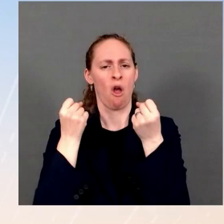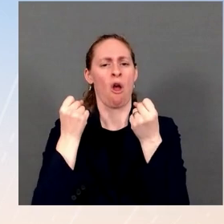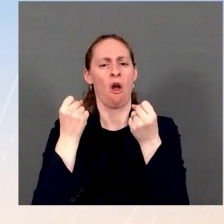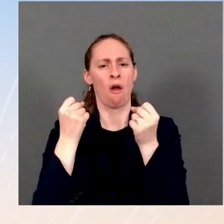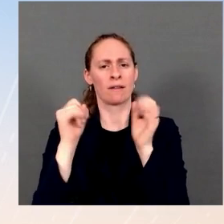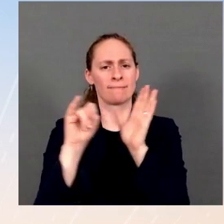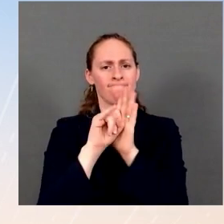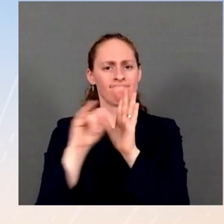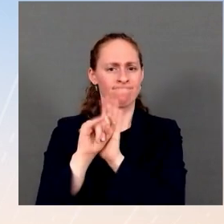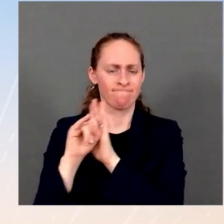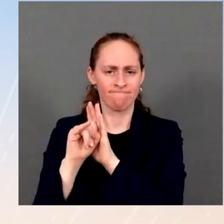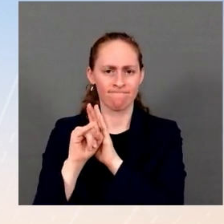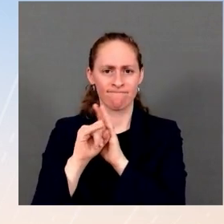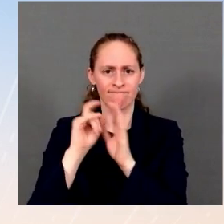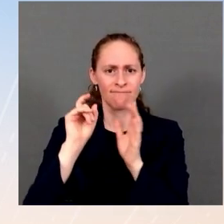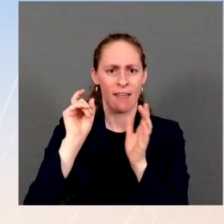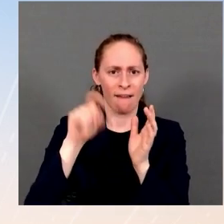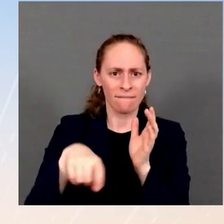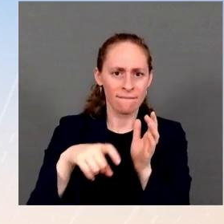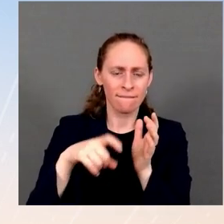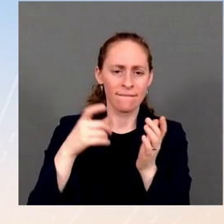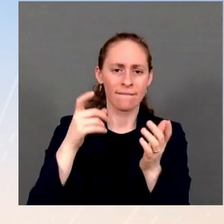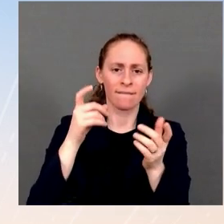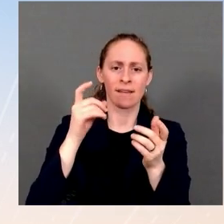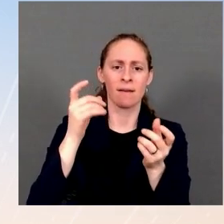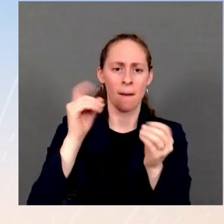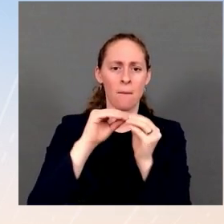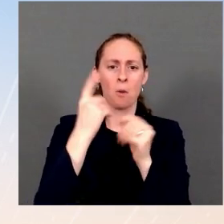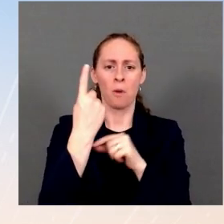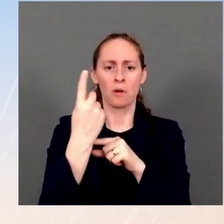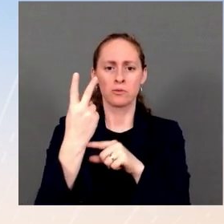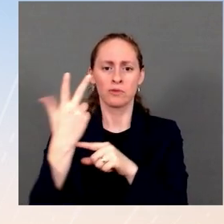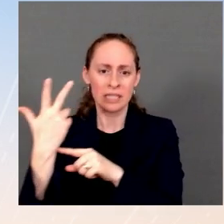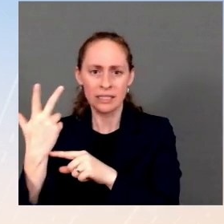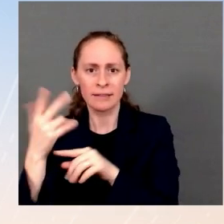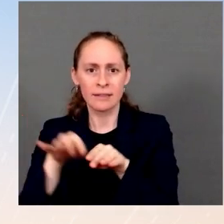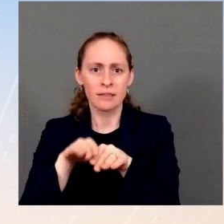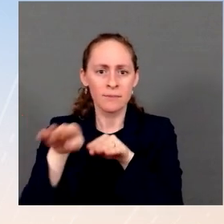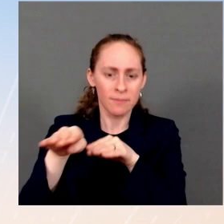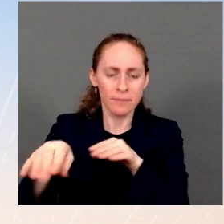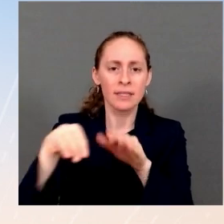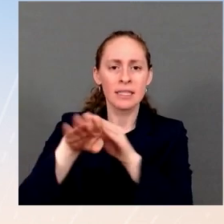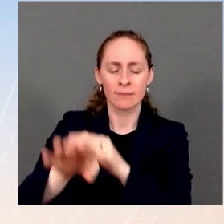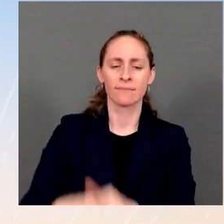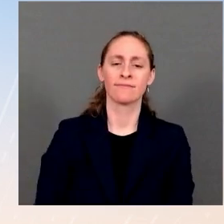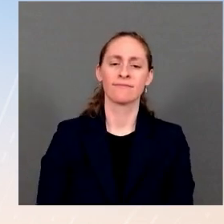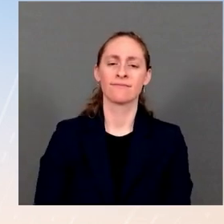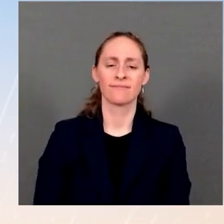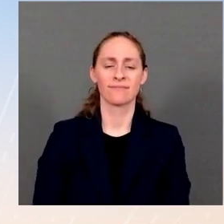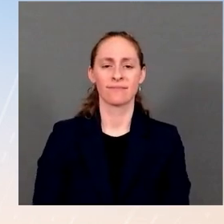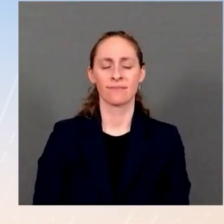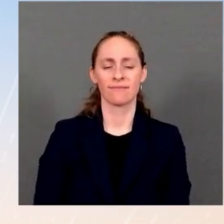There is not a specific threat we are tracking, but, historically, we have seen breaches around national holidays